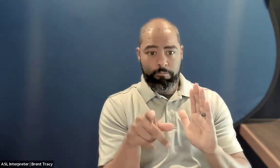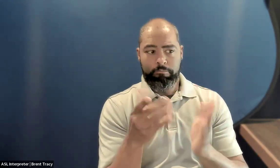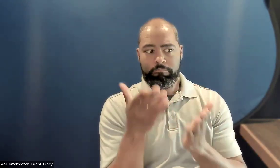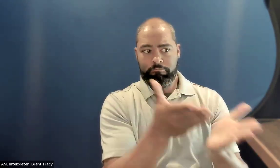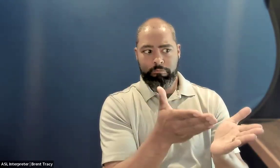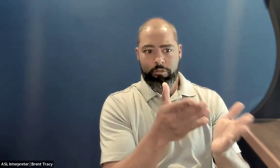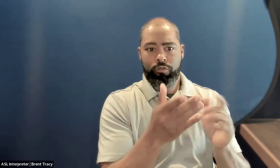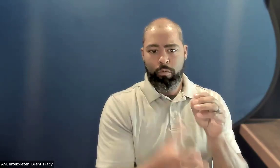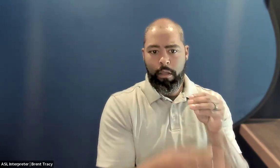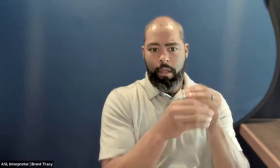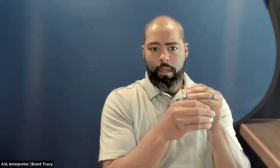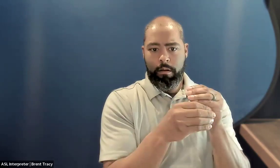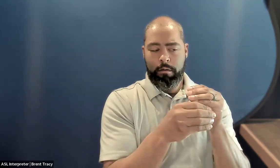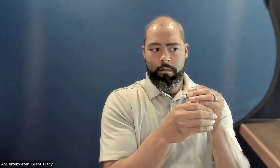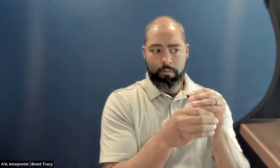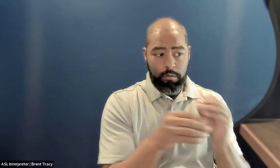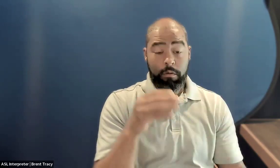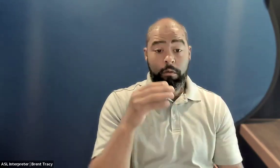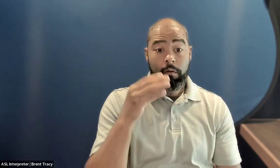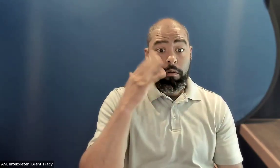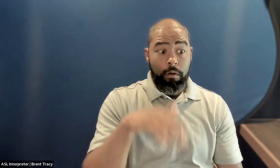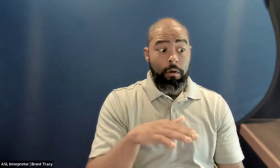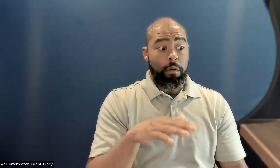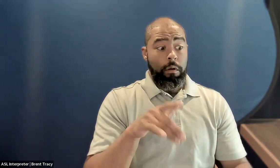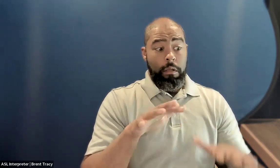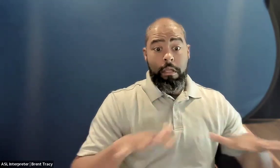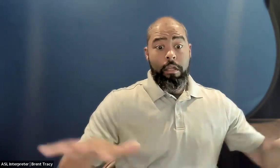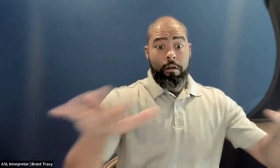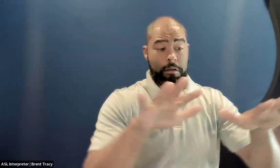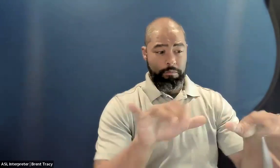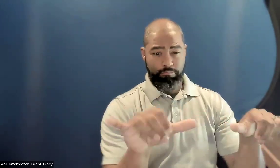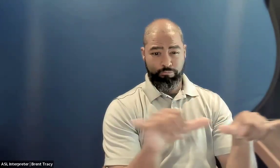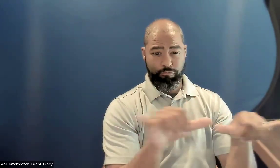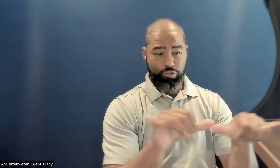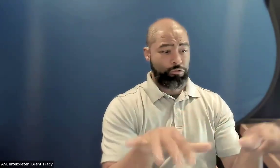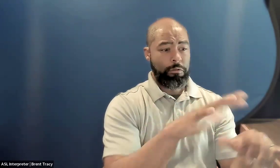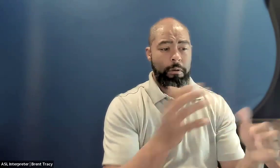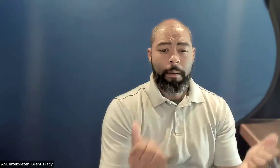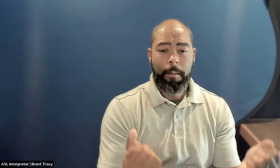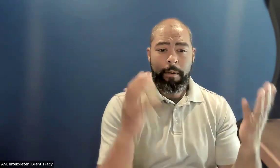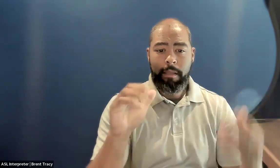policy requirements would apply to projects that are already subject to MEPA review.